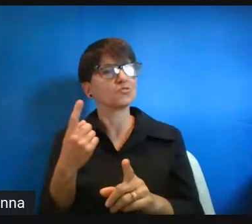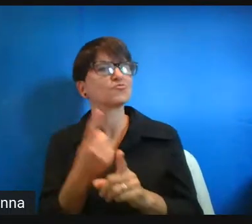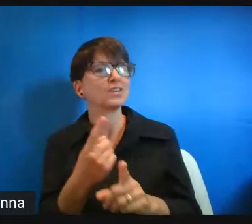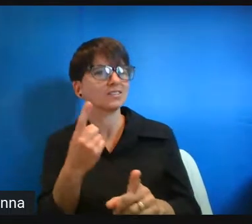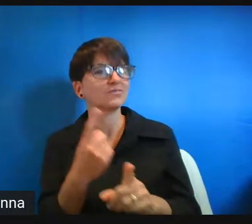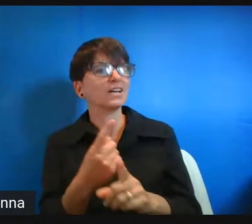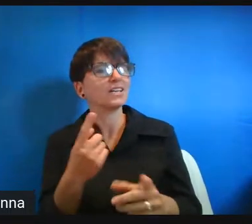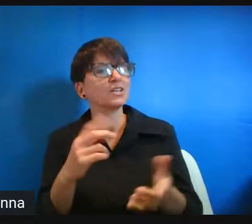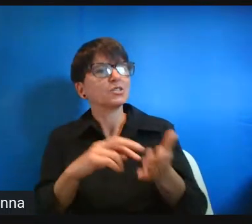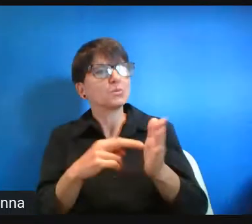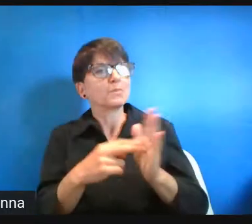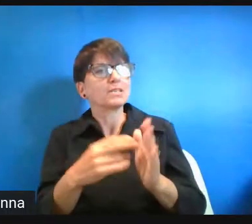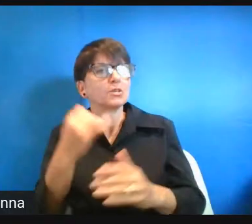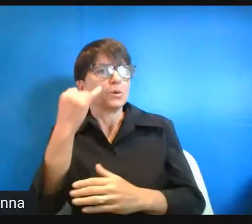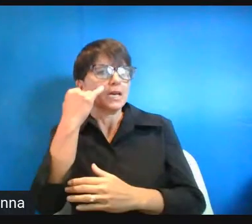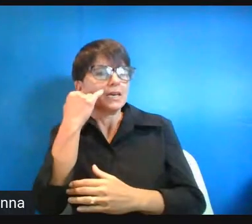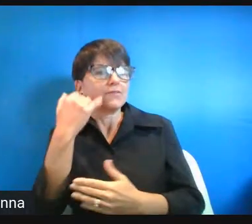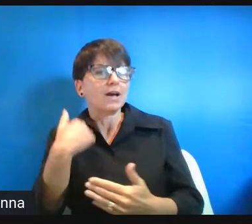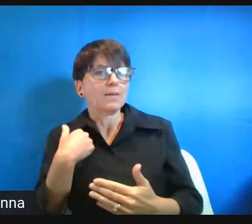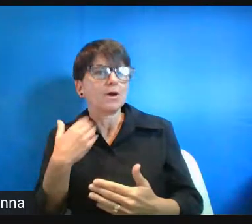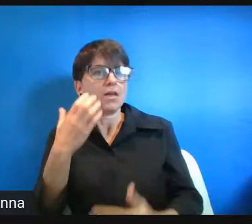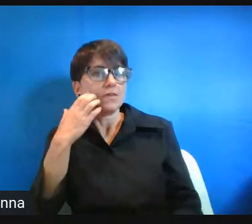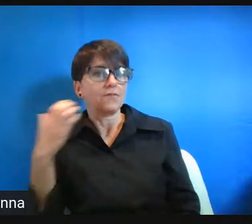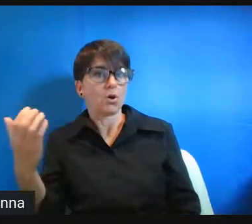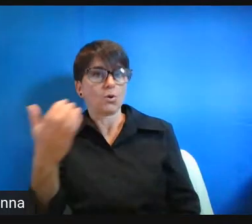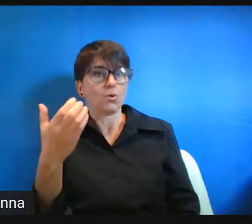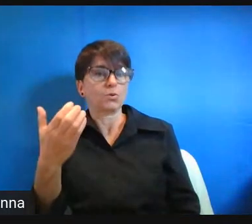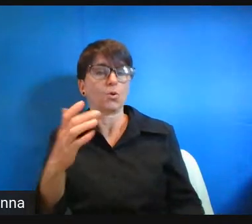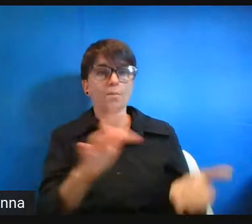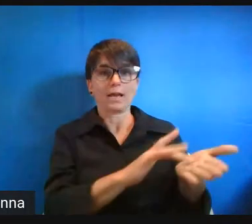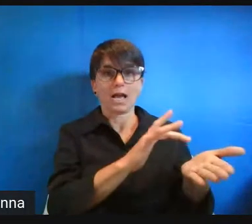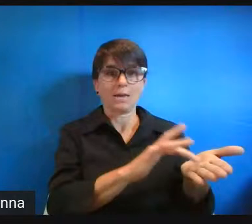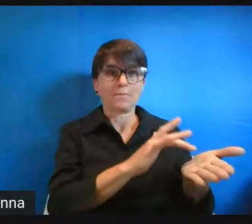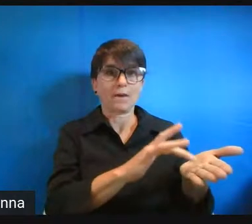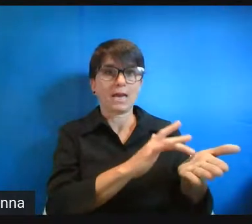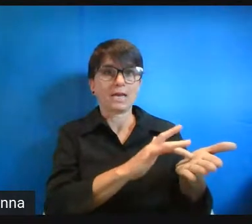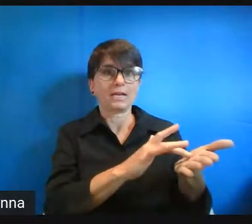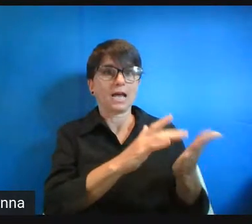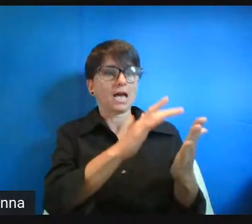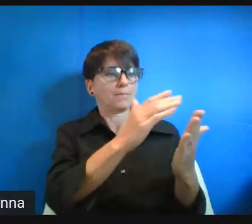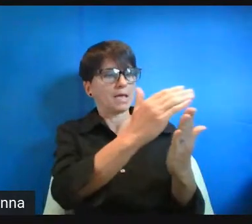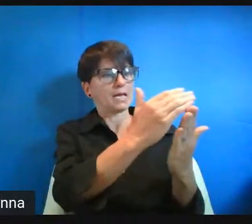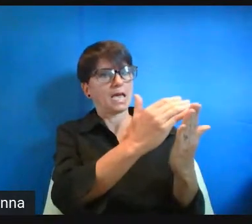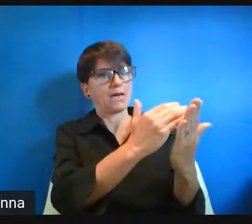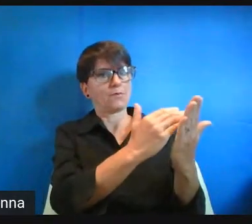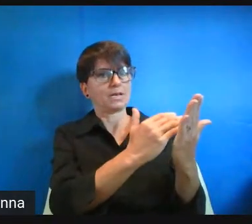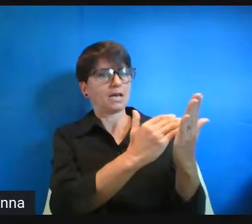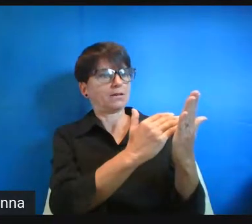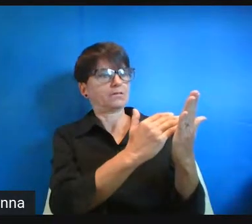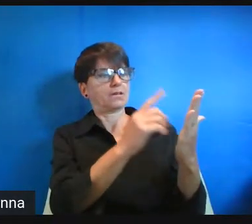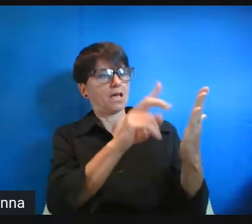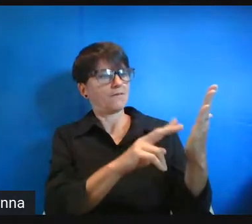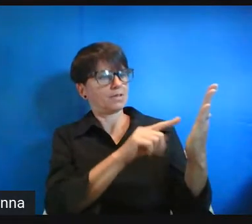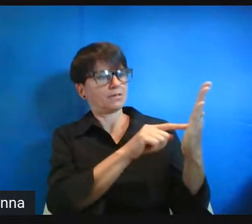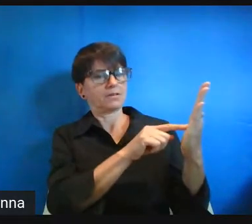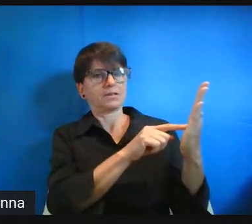so keeping that context is key. ≫: So, you mean if I am on